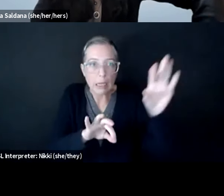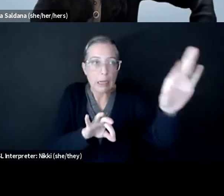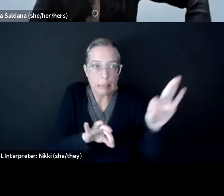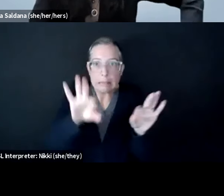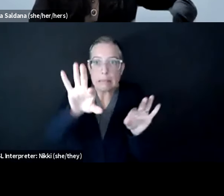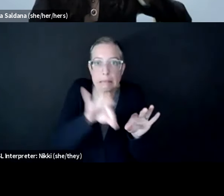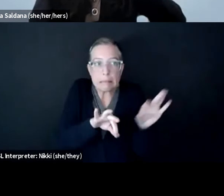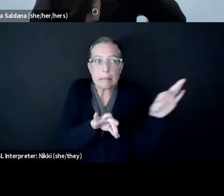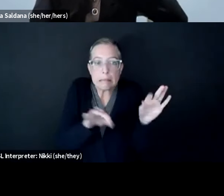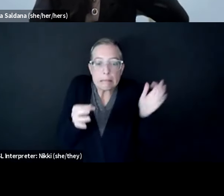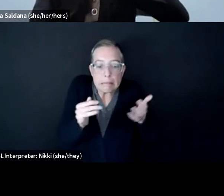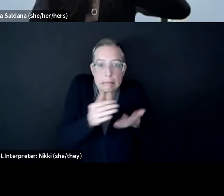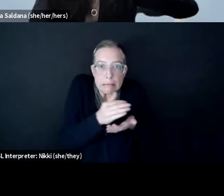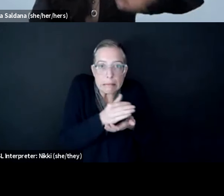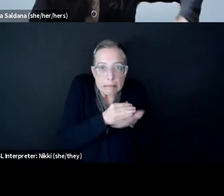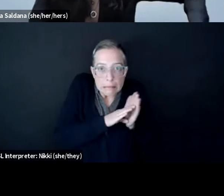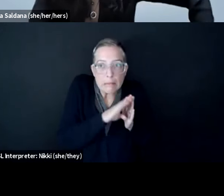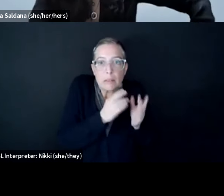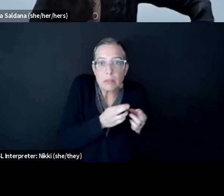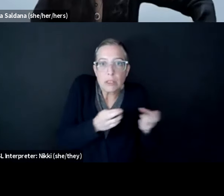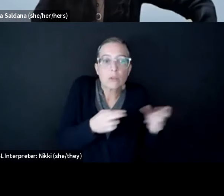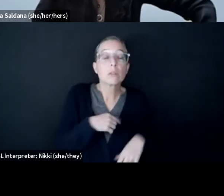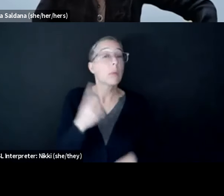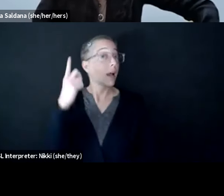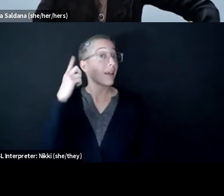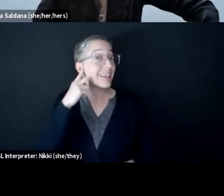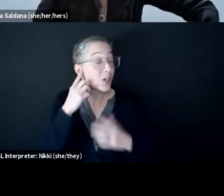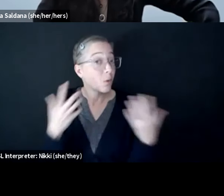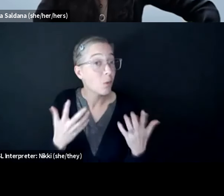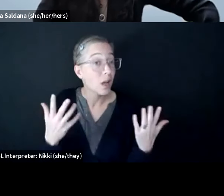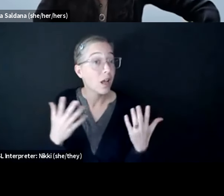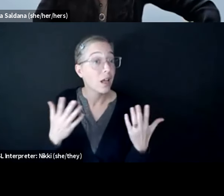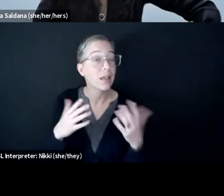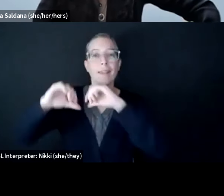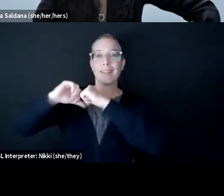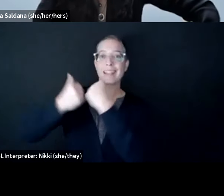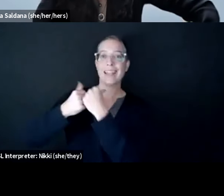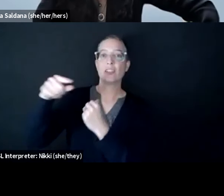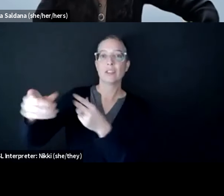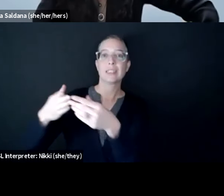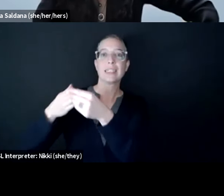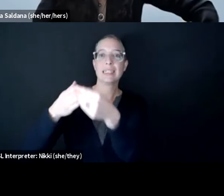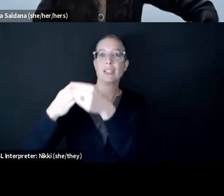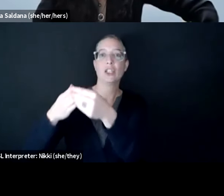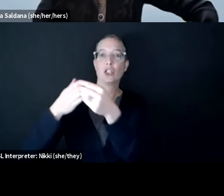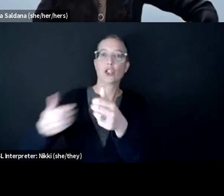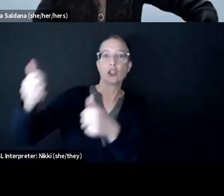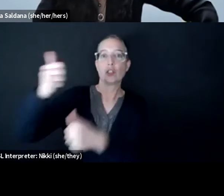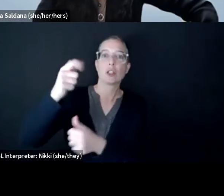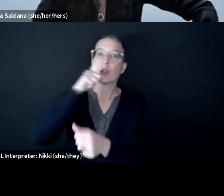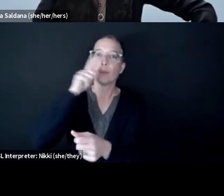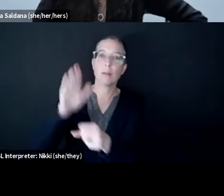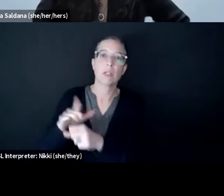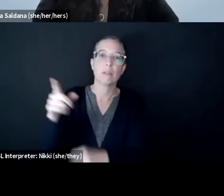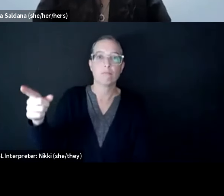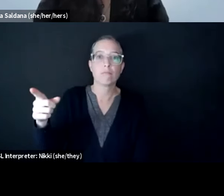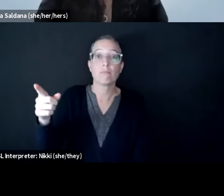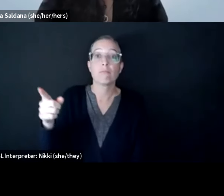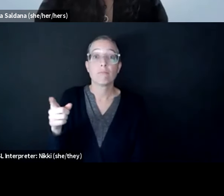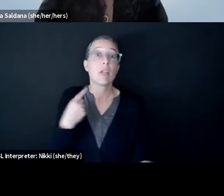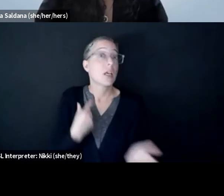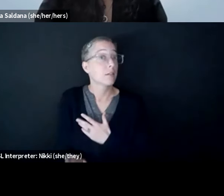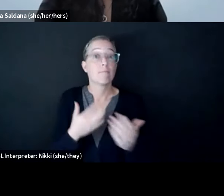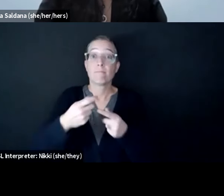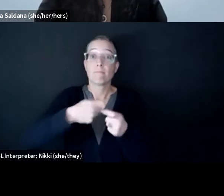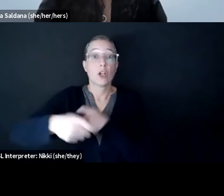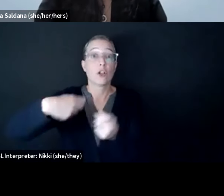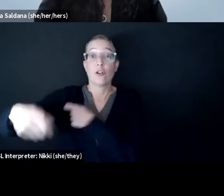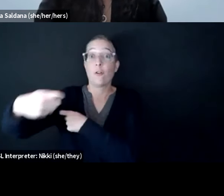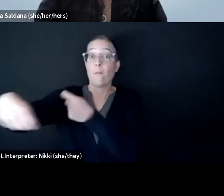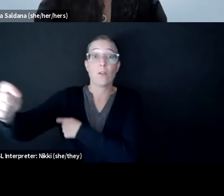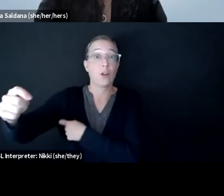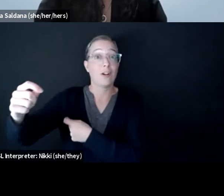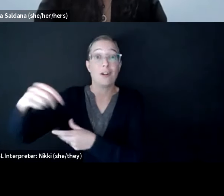Greg Aarons (he/his): Was the Agency leadership, commitment is being critical, even in the face of turnover of the regular workforce and volunteers.